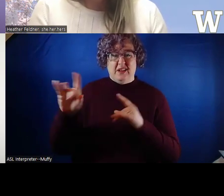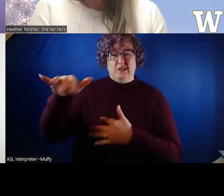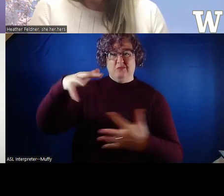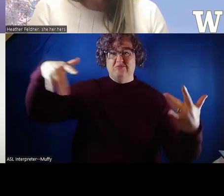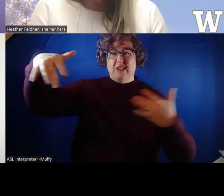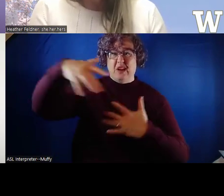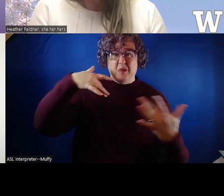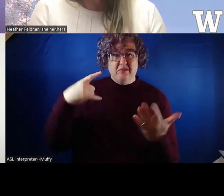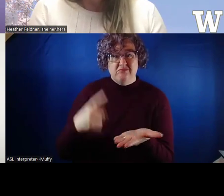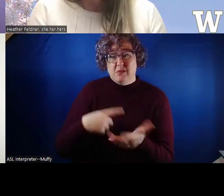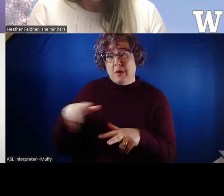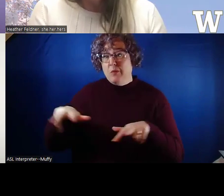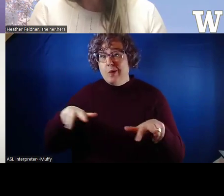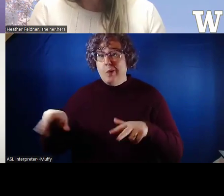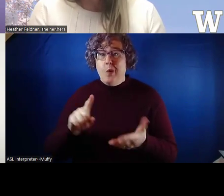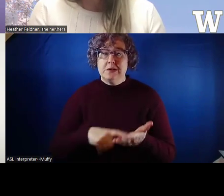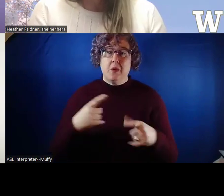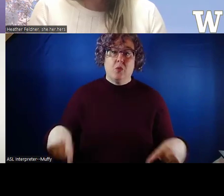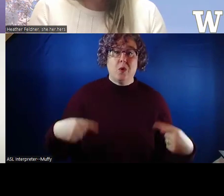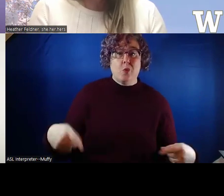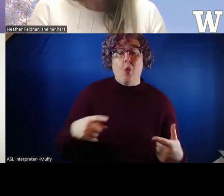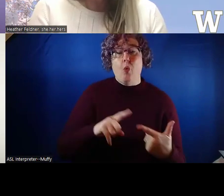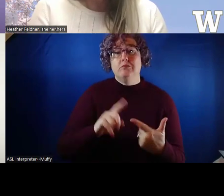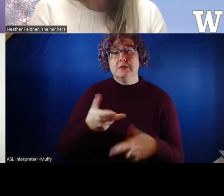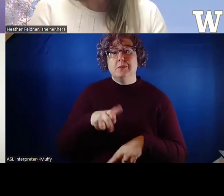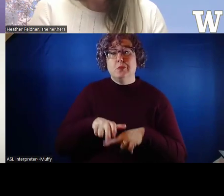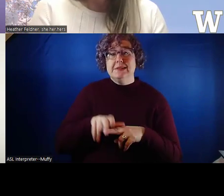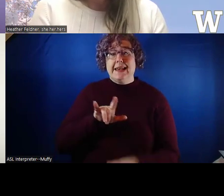Sometimes we walk, sometimes we roll, sometimes we sit in an airplane and fly.